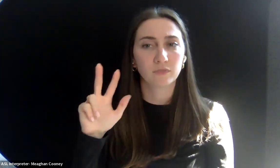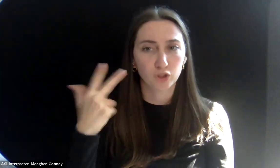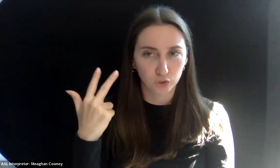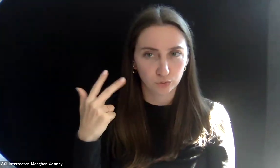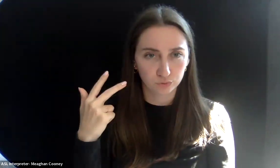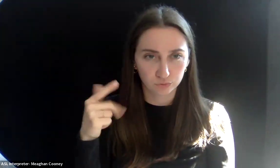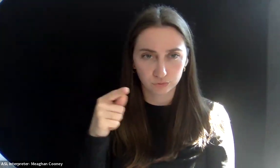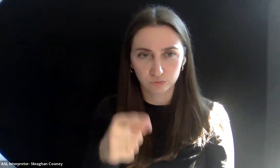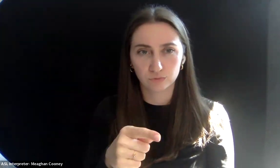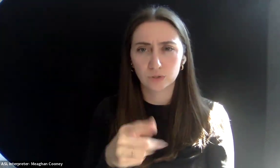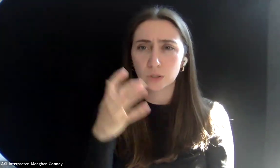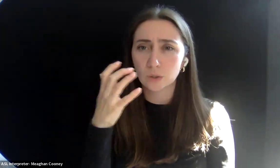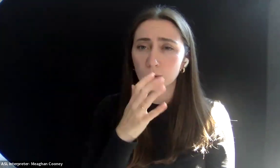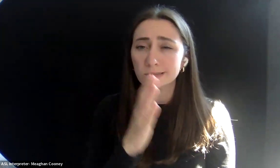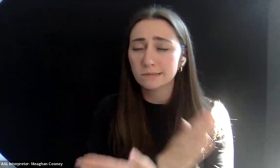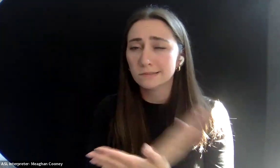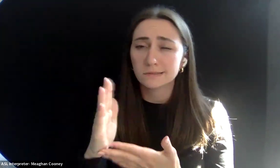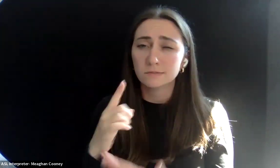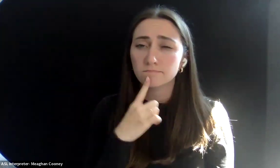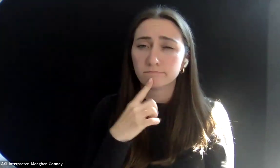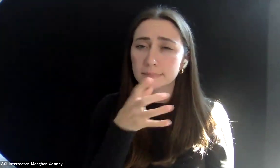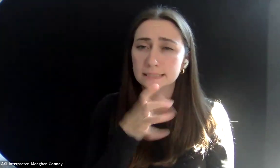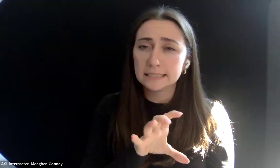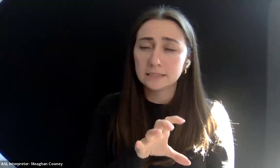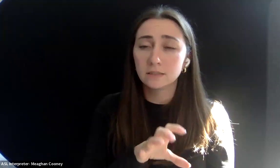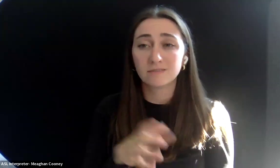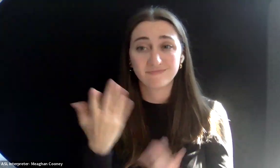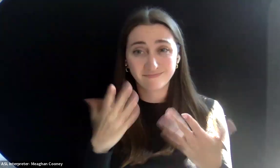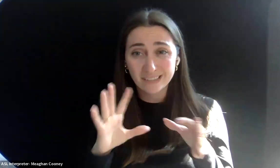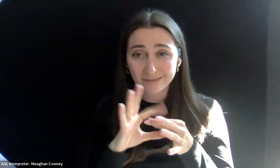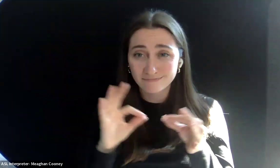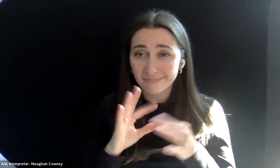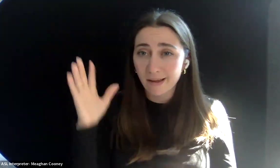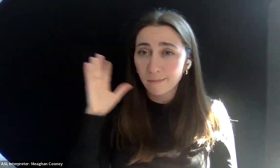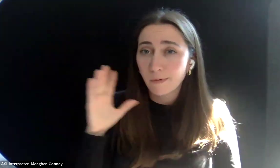So as was indicated earlier, the tool will provide some values